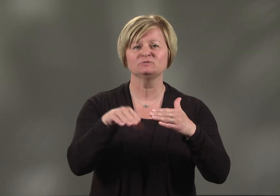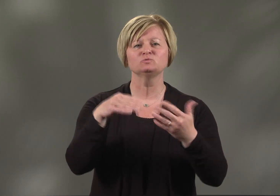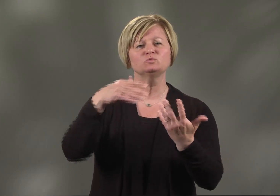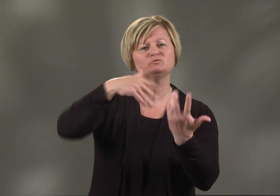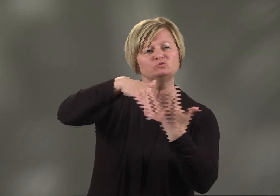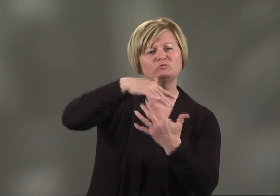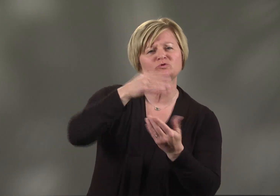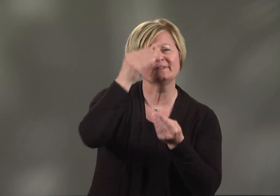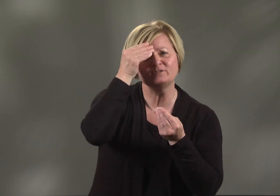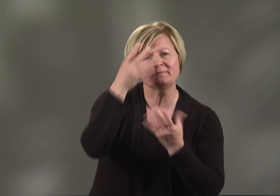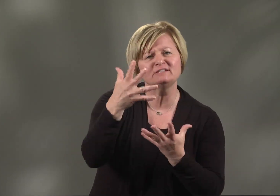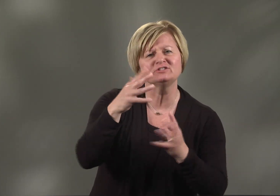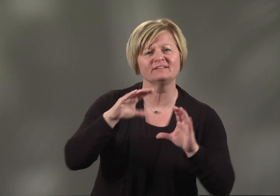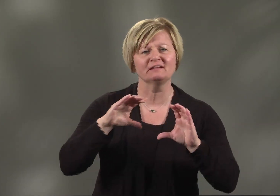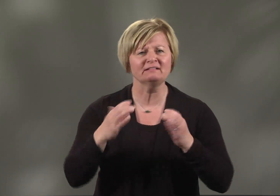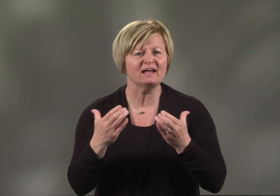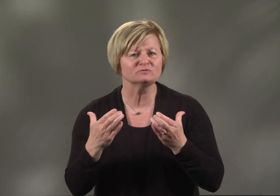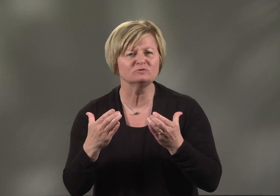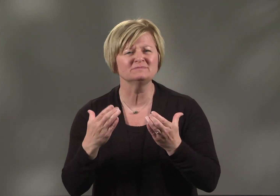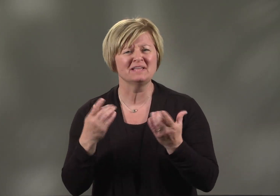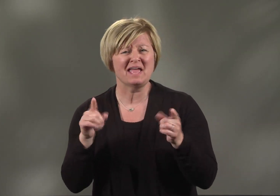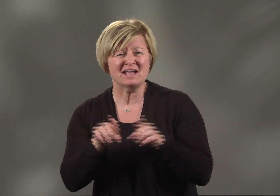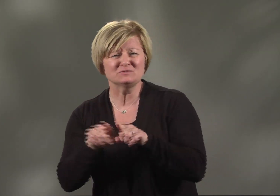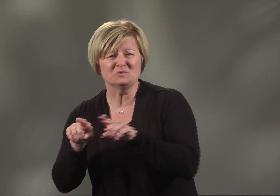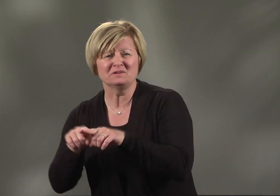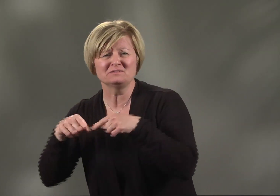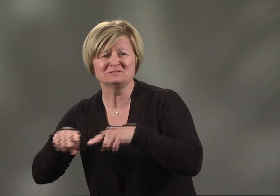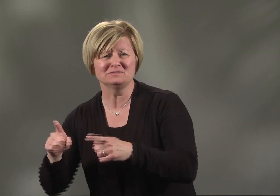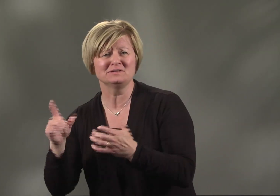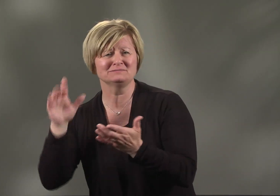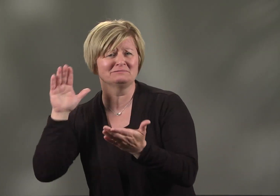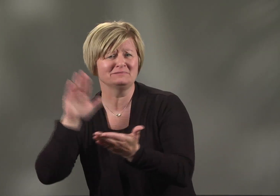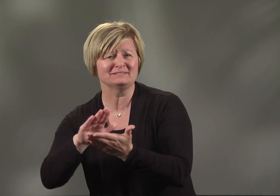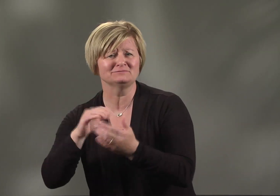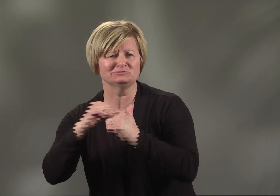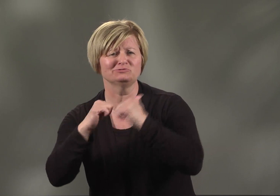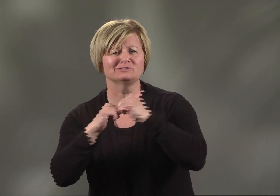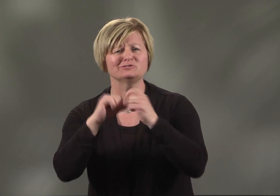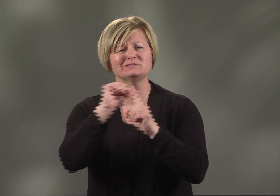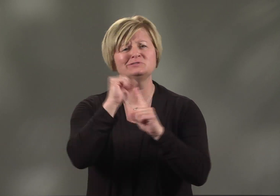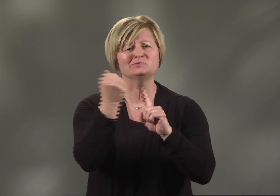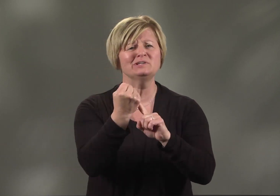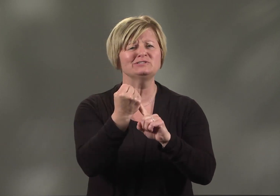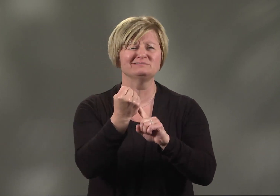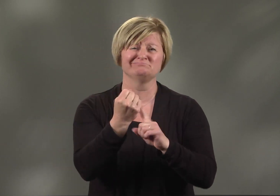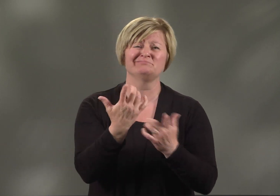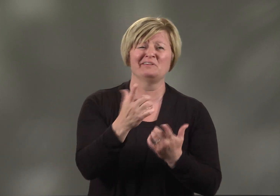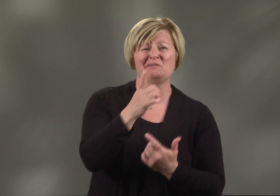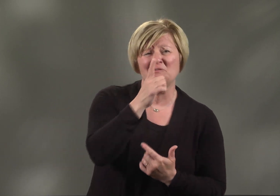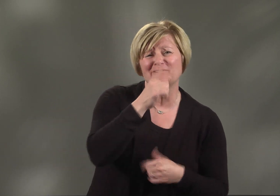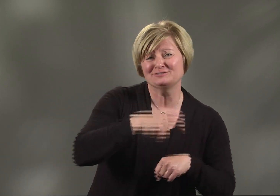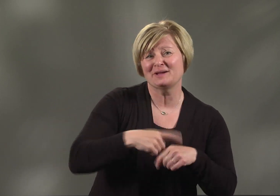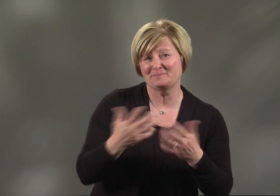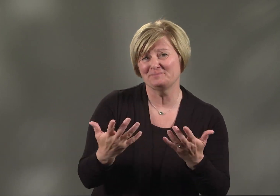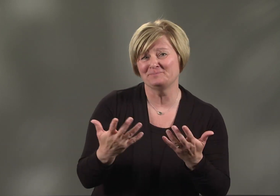to social information in classrooms as well as during less structured situations such as lunchtime.